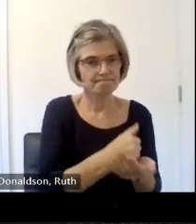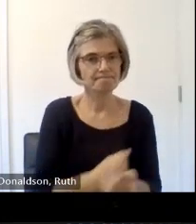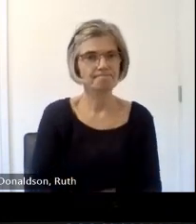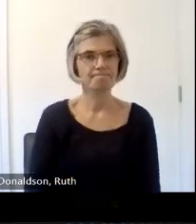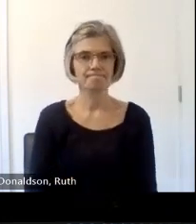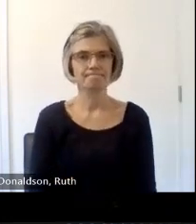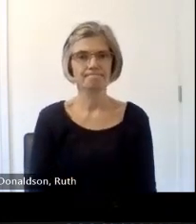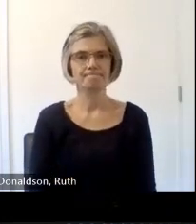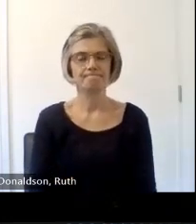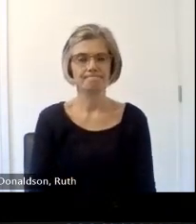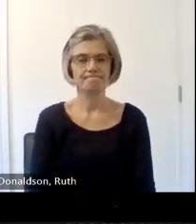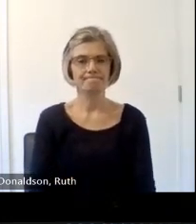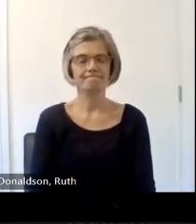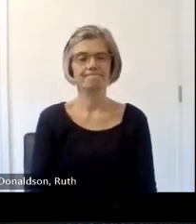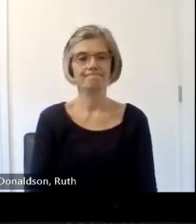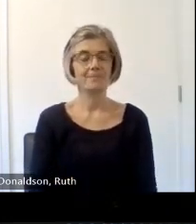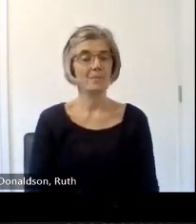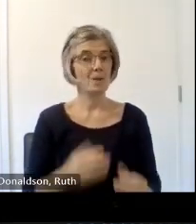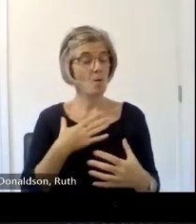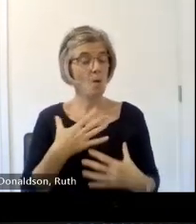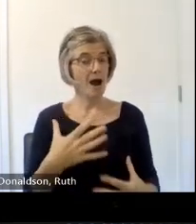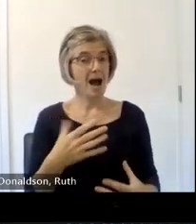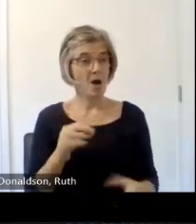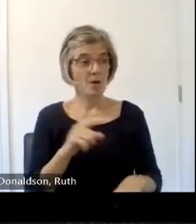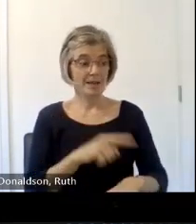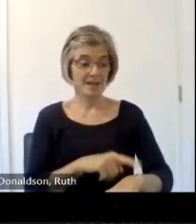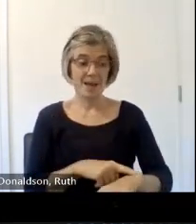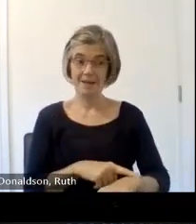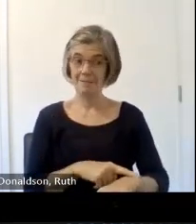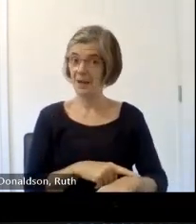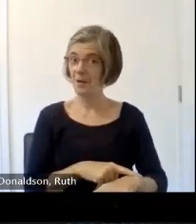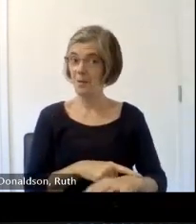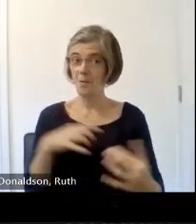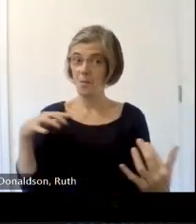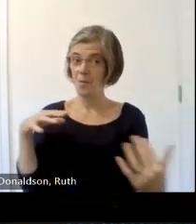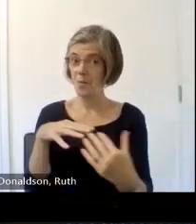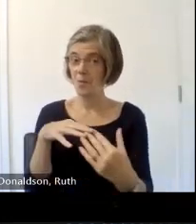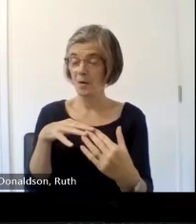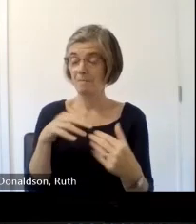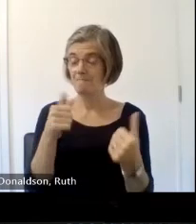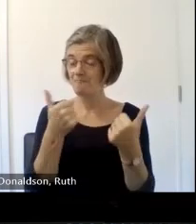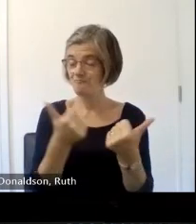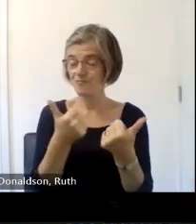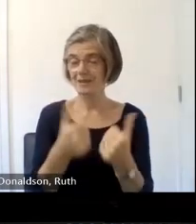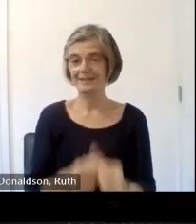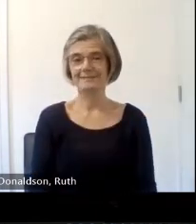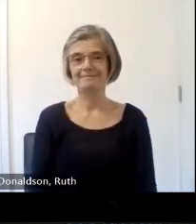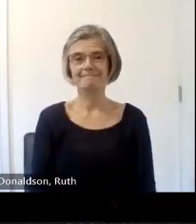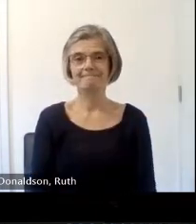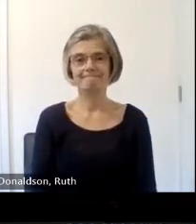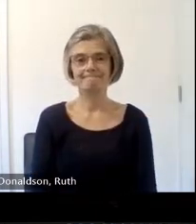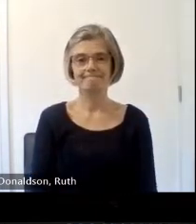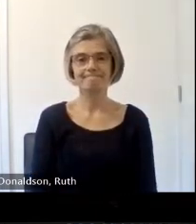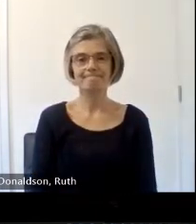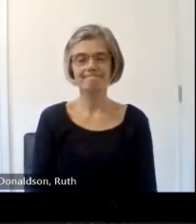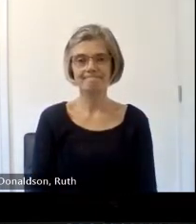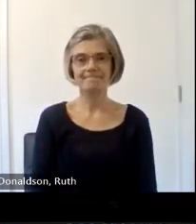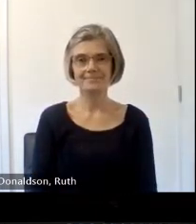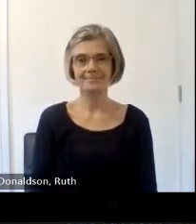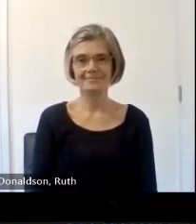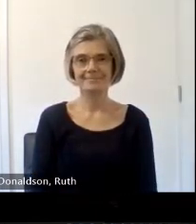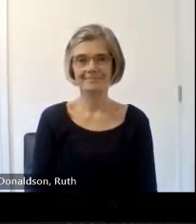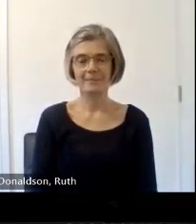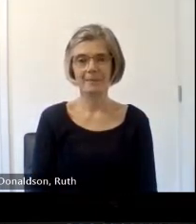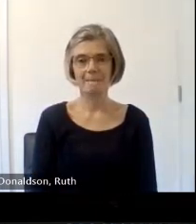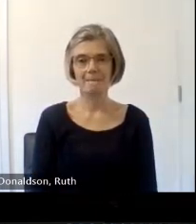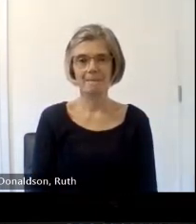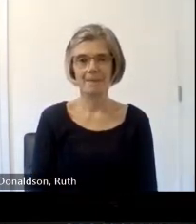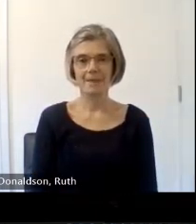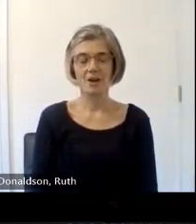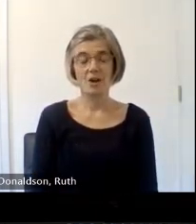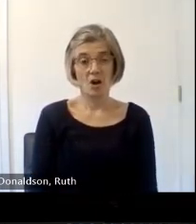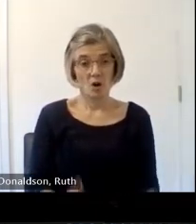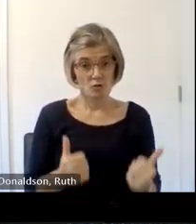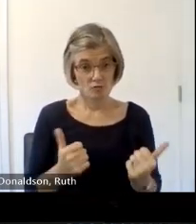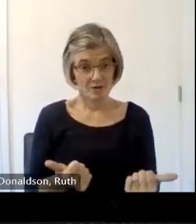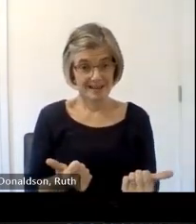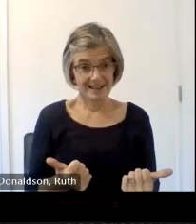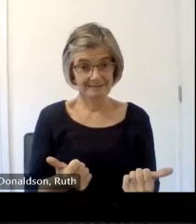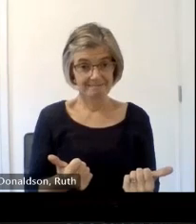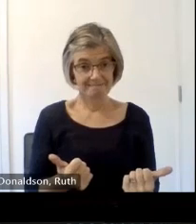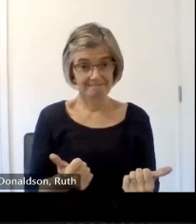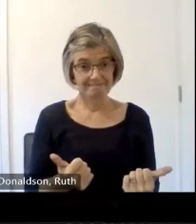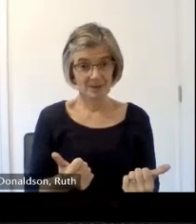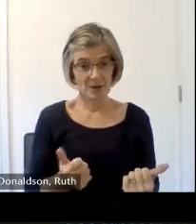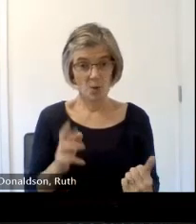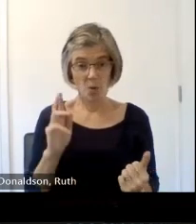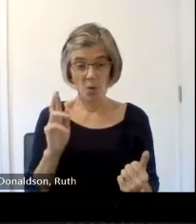timing today um this is yeah too easy isn't it right well I'm rather hoping that Elena trar from